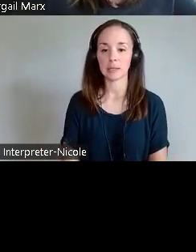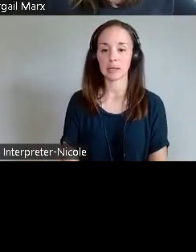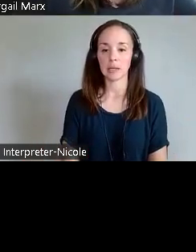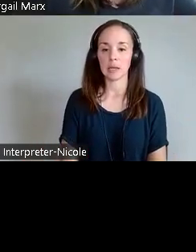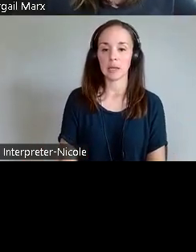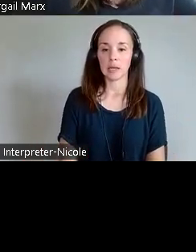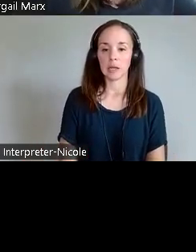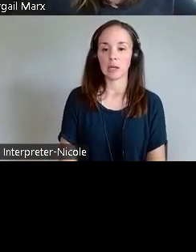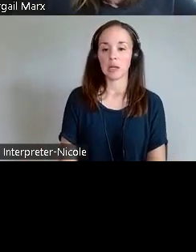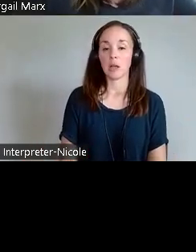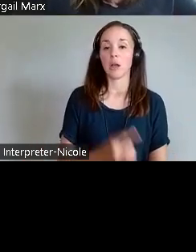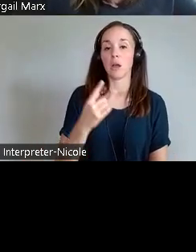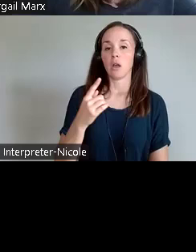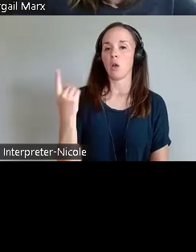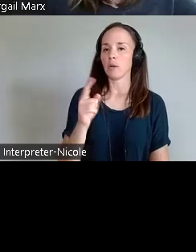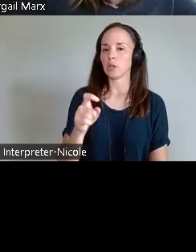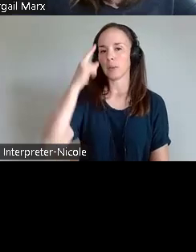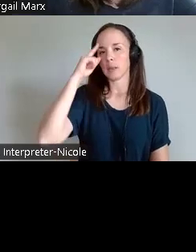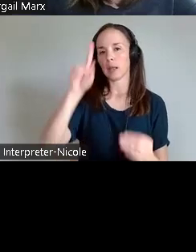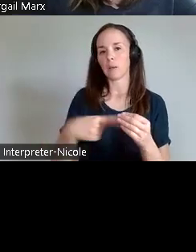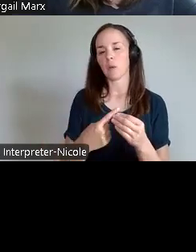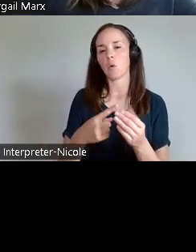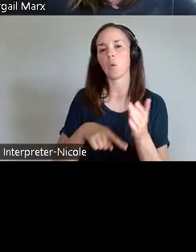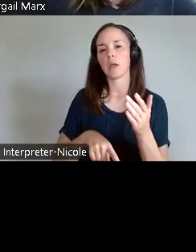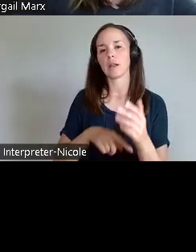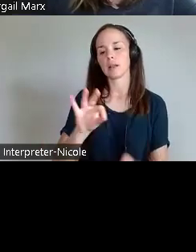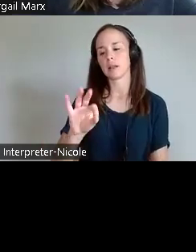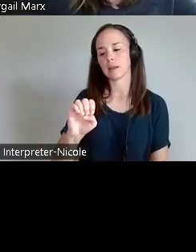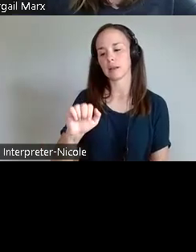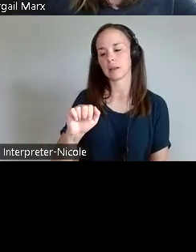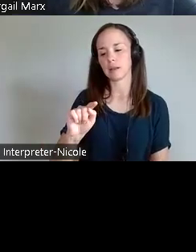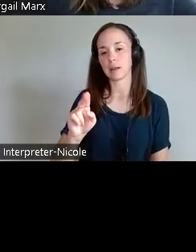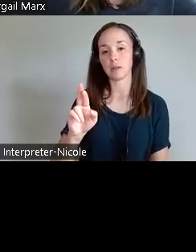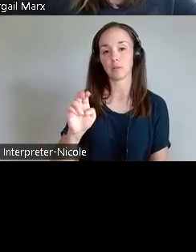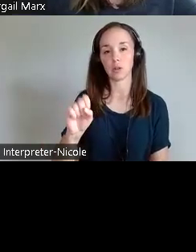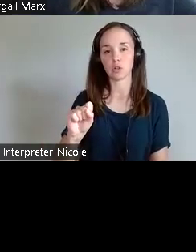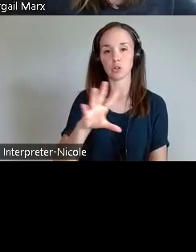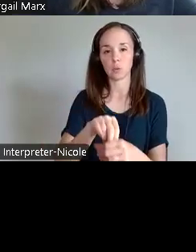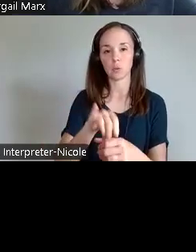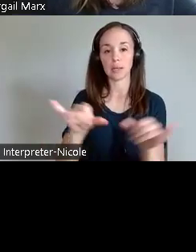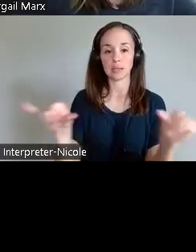You always need to look at the features of the system and kind of pick the app or tool that works the best. So this is what the